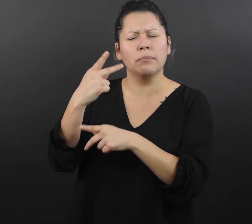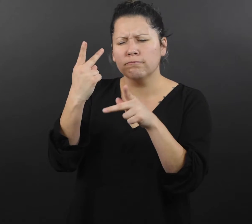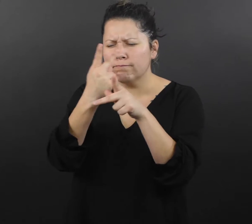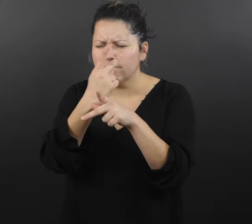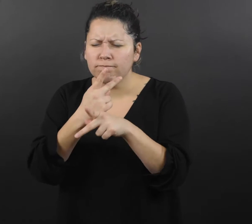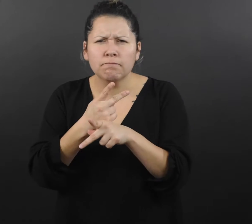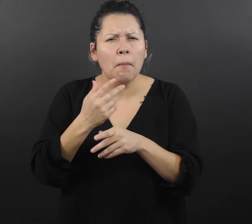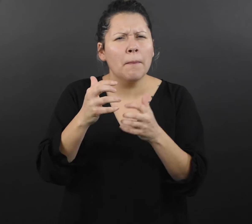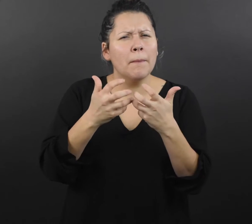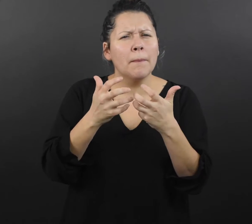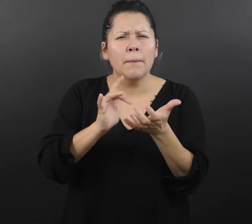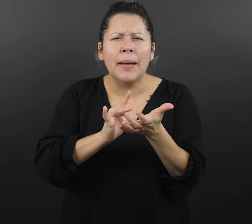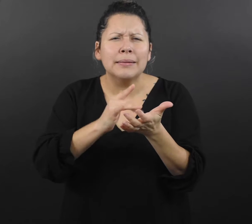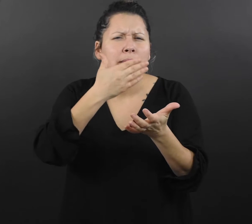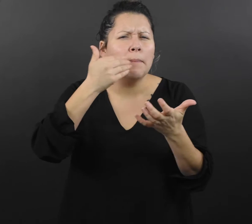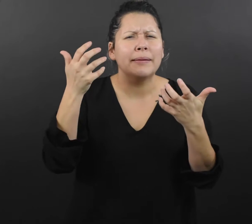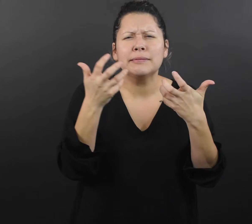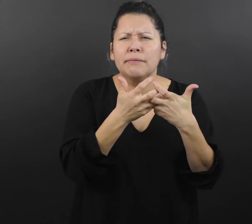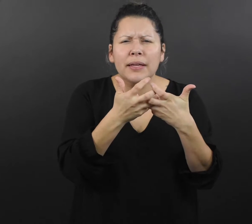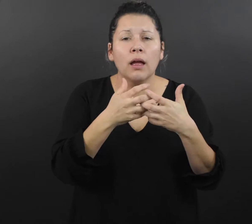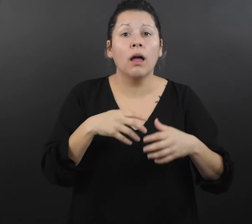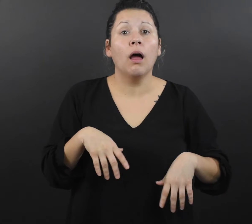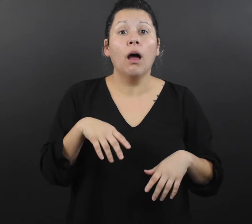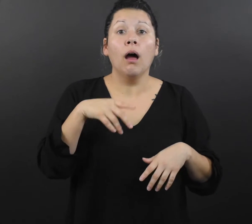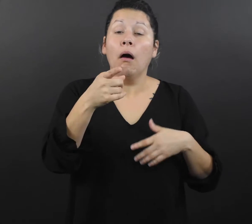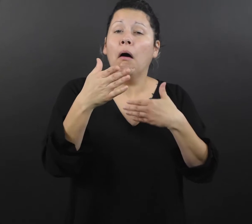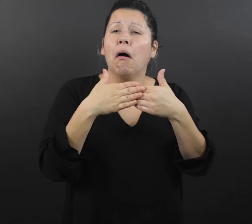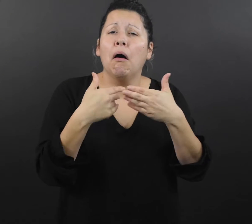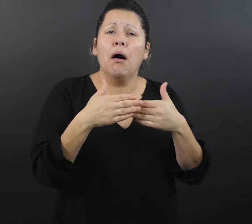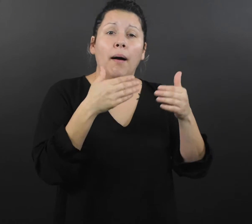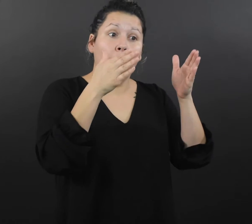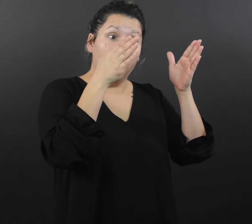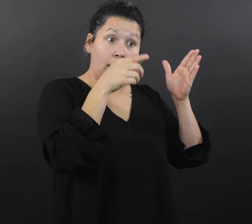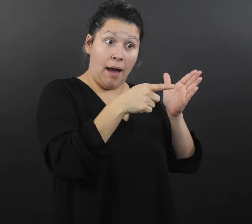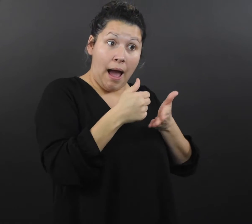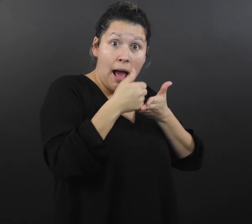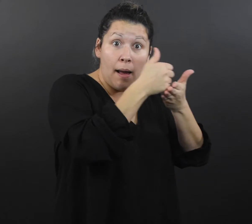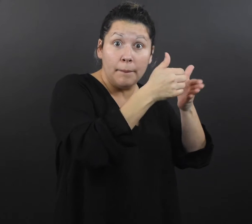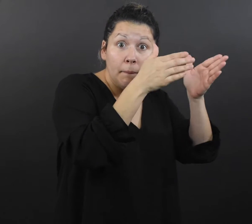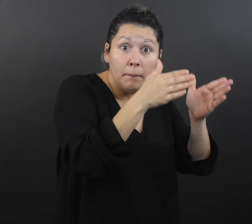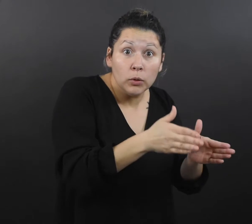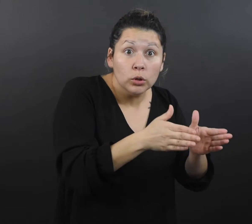medications are available, whether they will help the person, and whether the person is